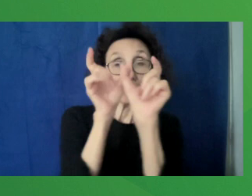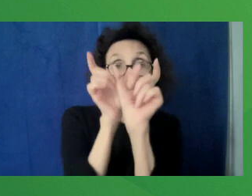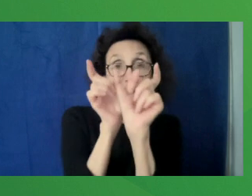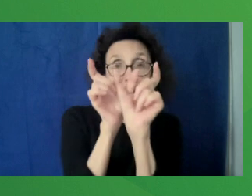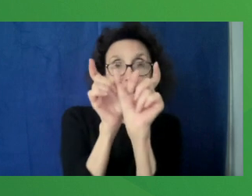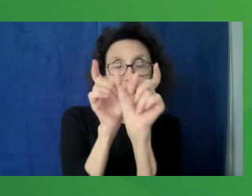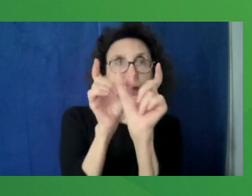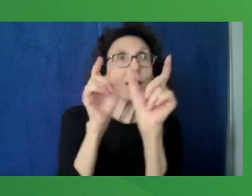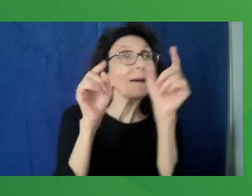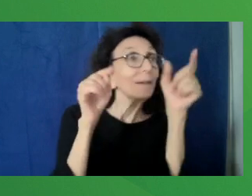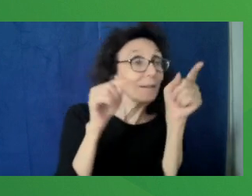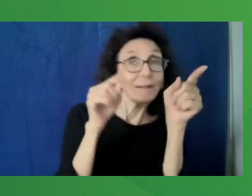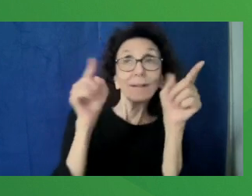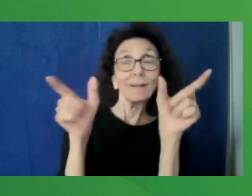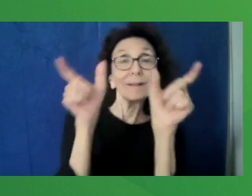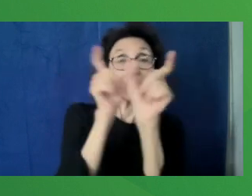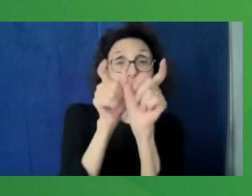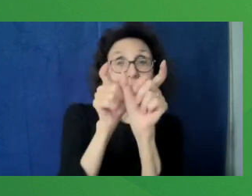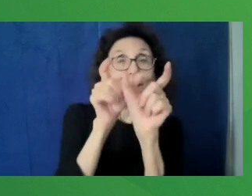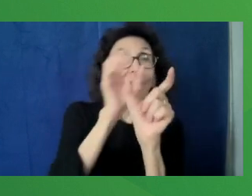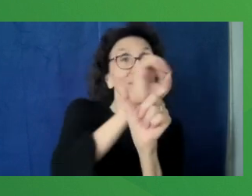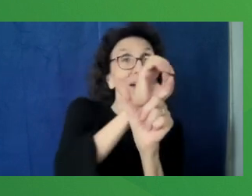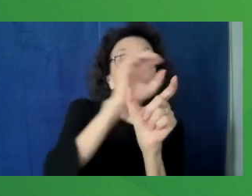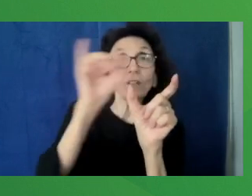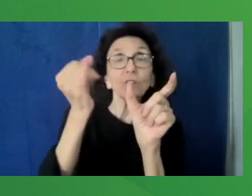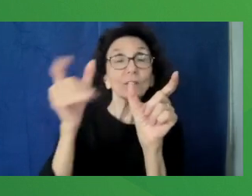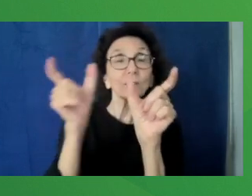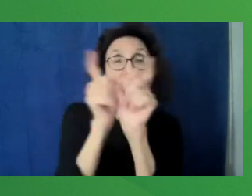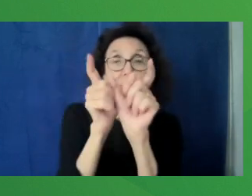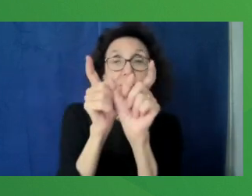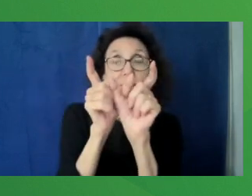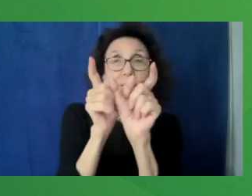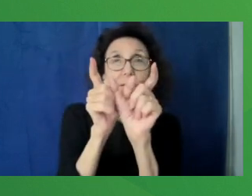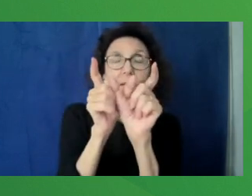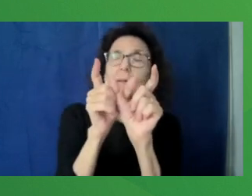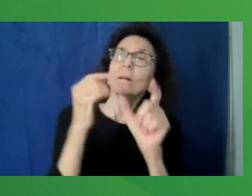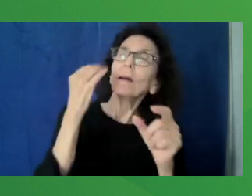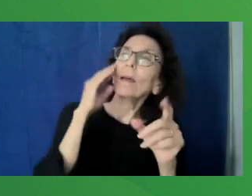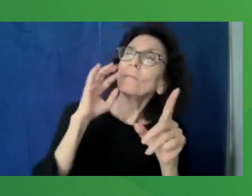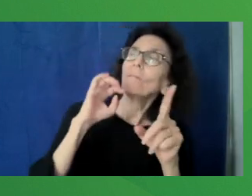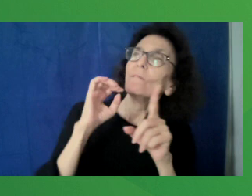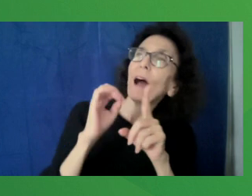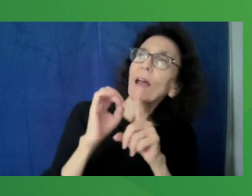mean when they overlap. What would it mean to have an environment that is fair for everyone